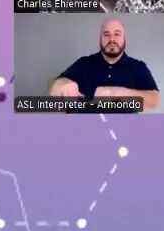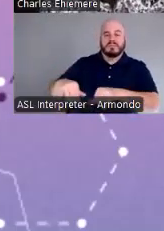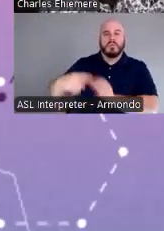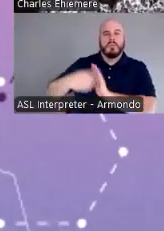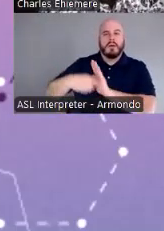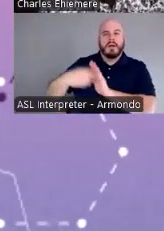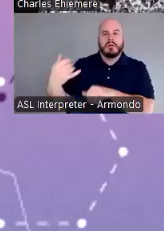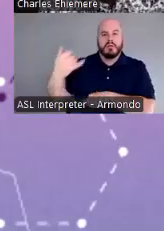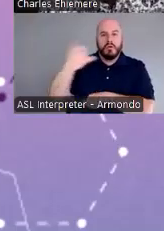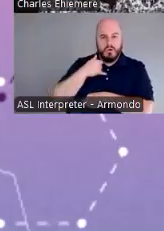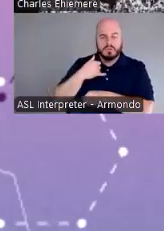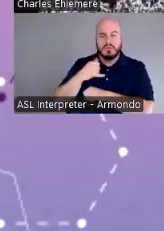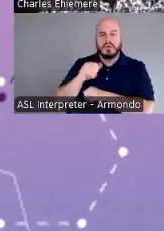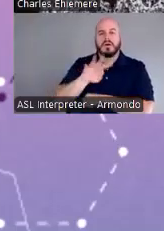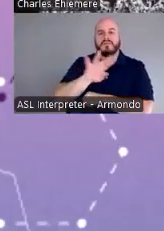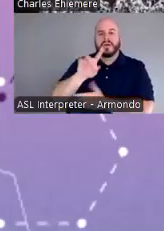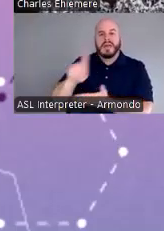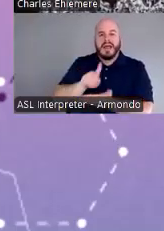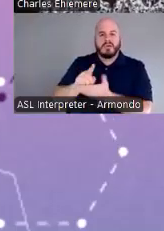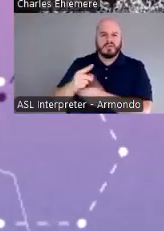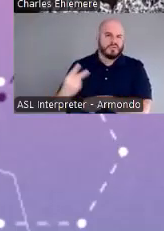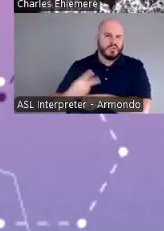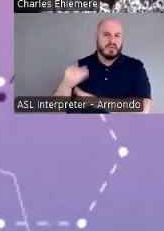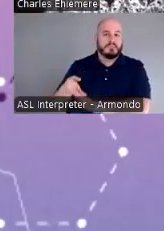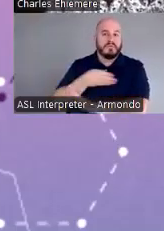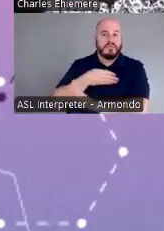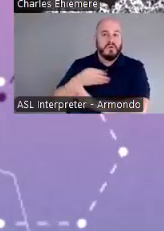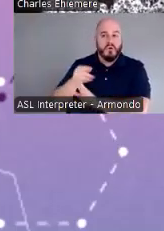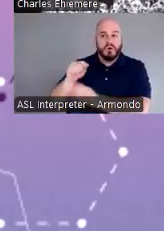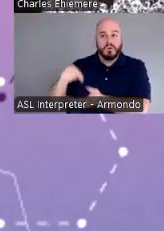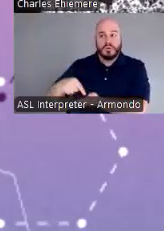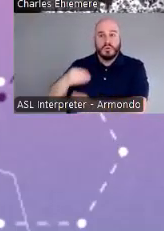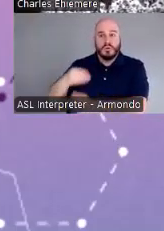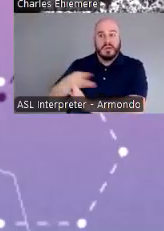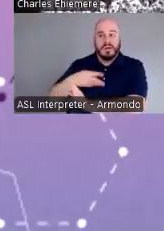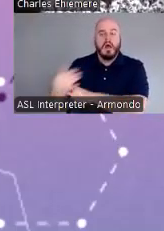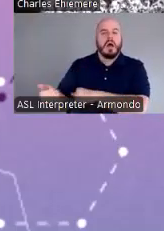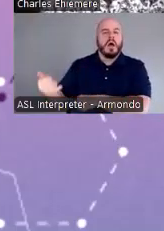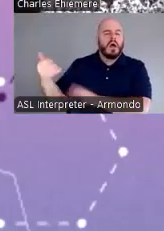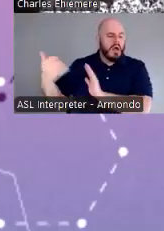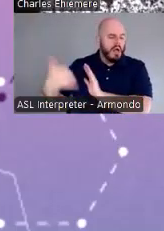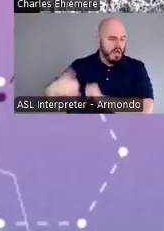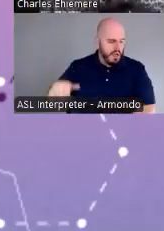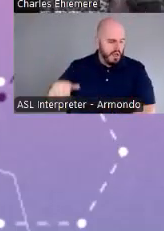before the appointment at the facility.